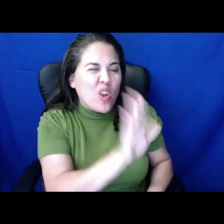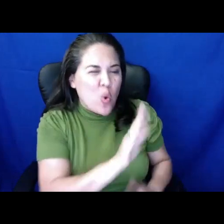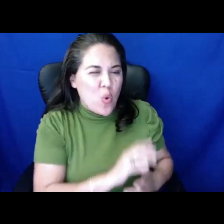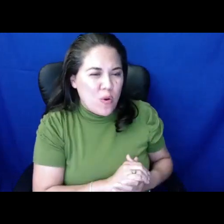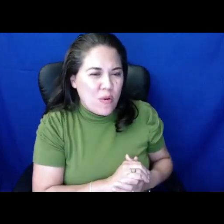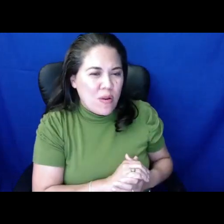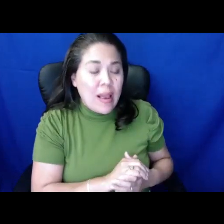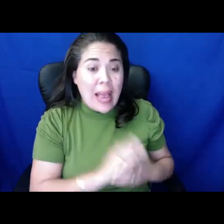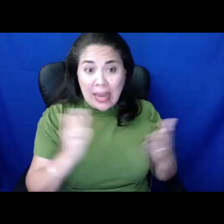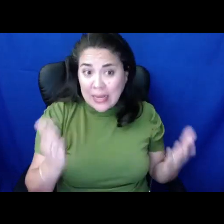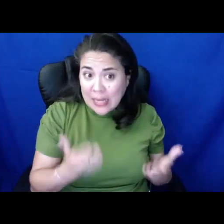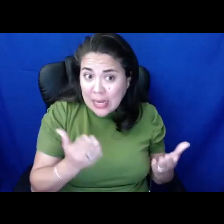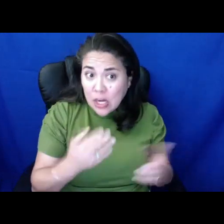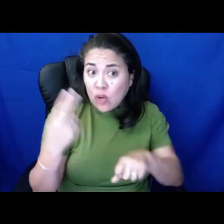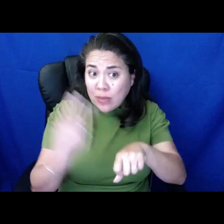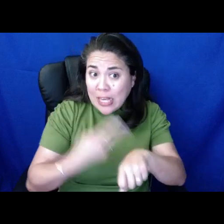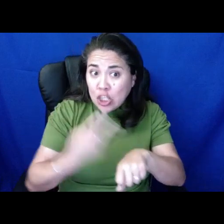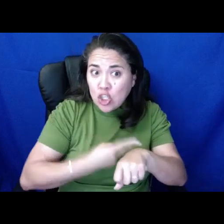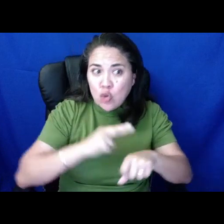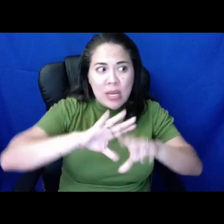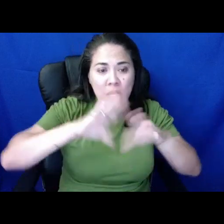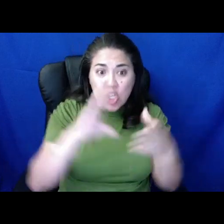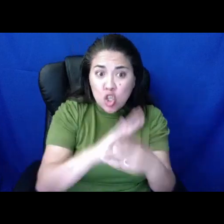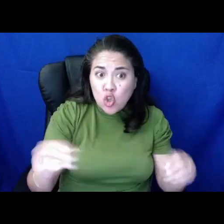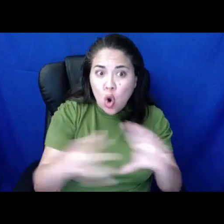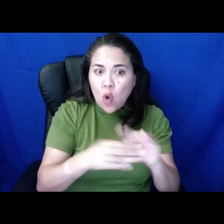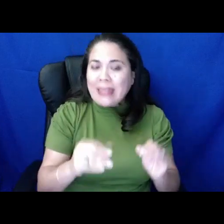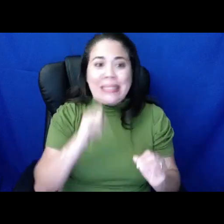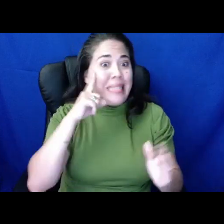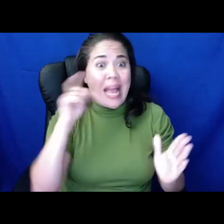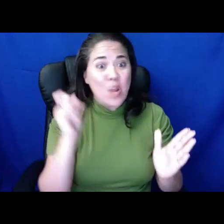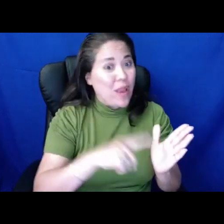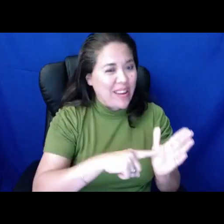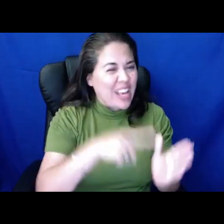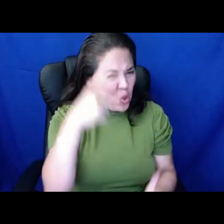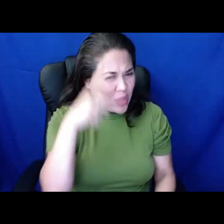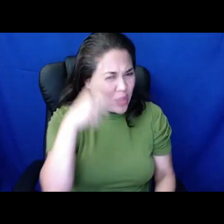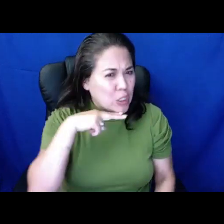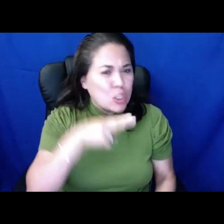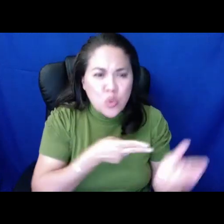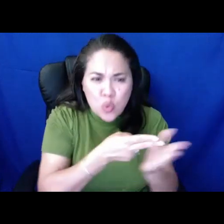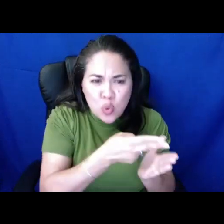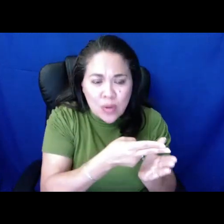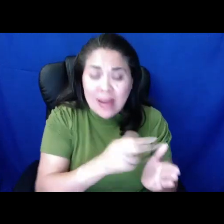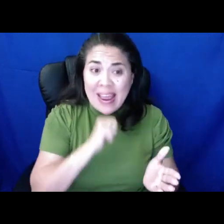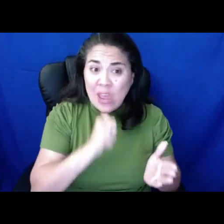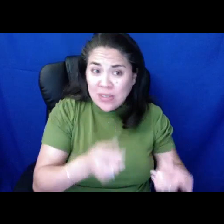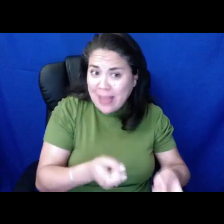Leslie McIntosh: And here's where histories abundance dismiss recognized as fruitful, it was no gift for her to be remembered as an idol.